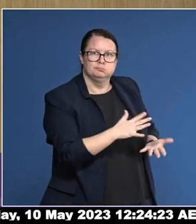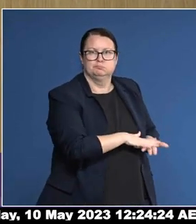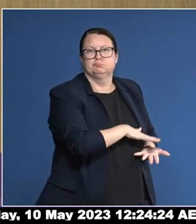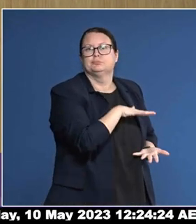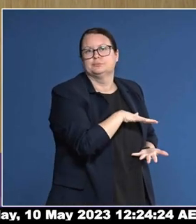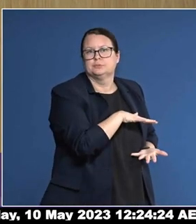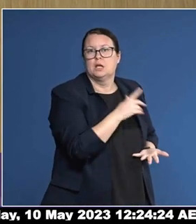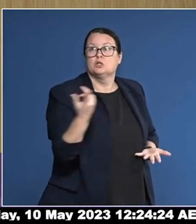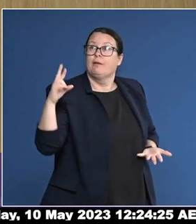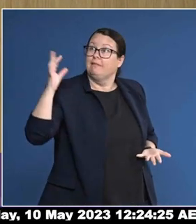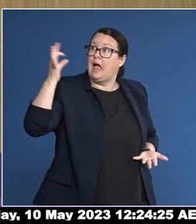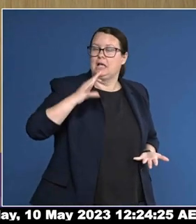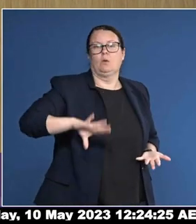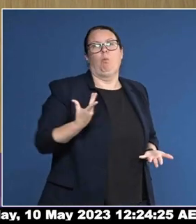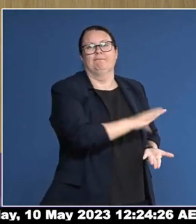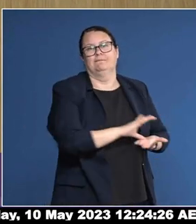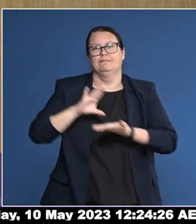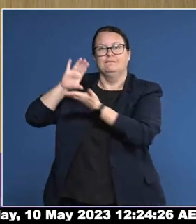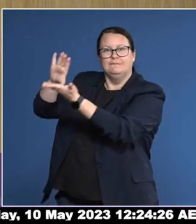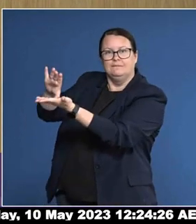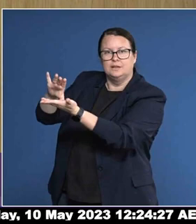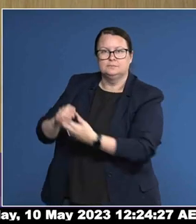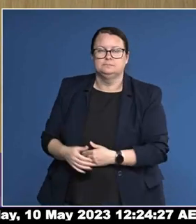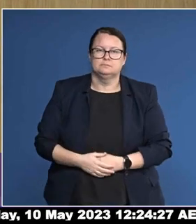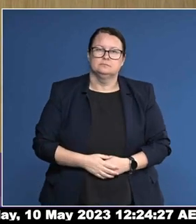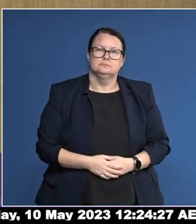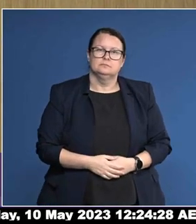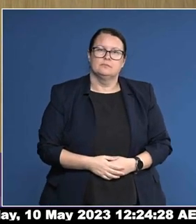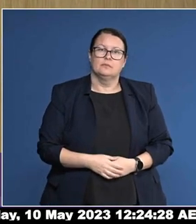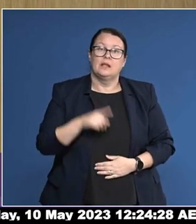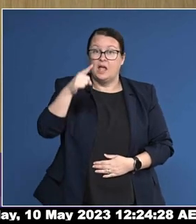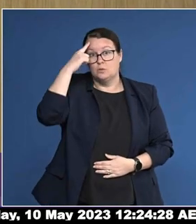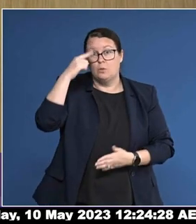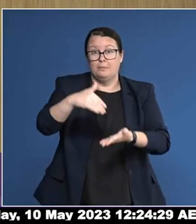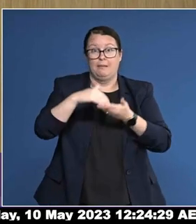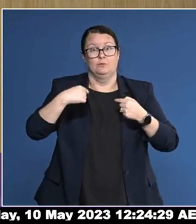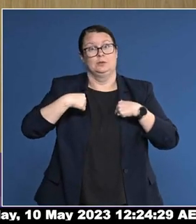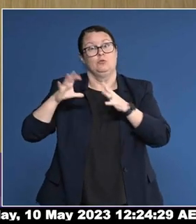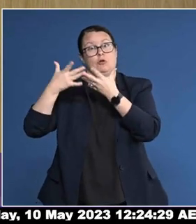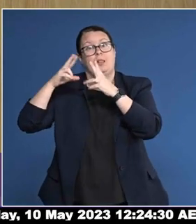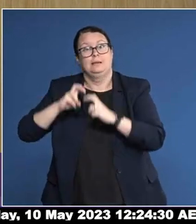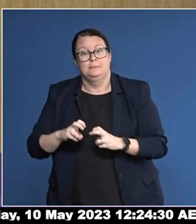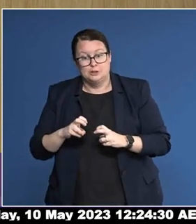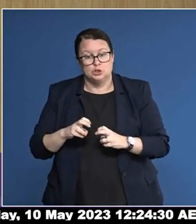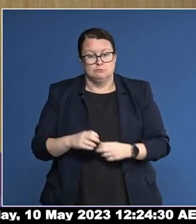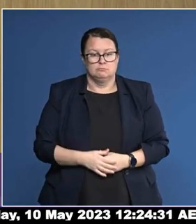Alright. And you thought it would be helpful to the Royal Commission to see the document that you prepared? I thought it was, yes.